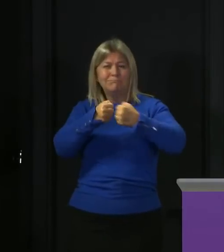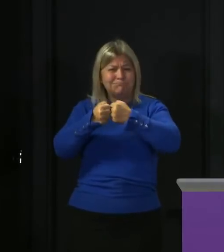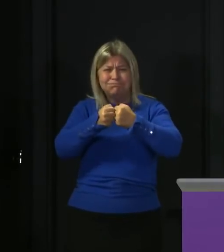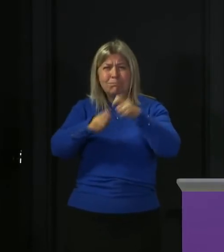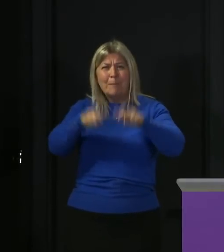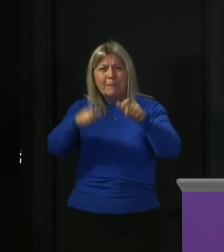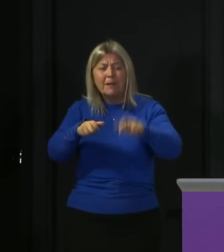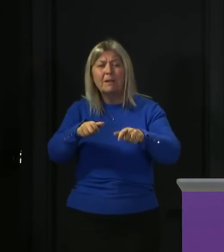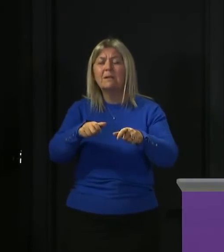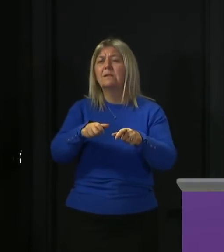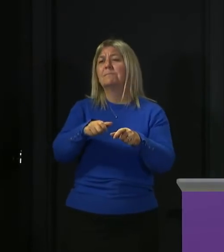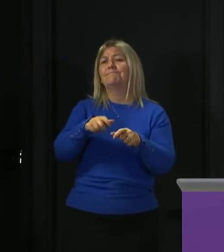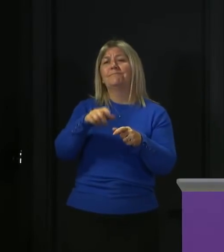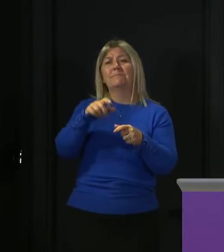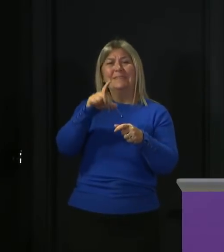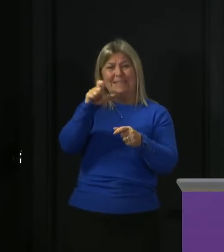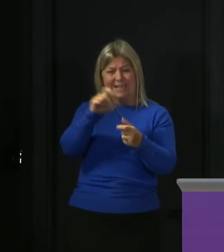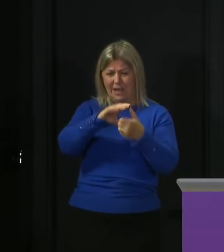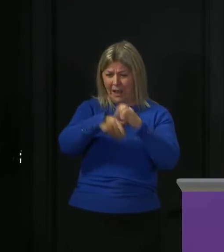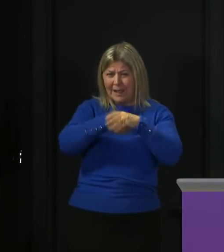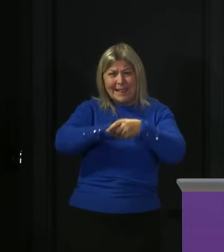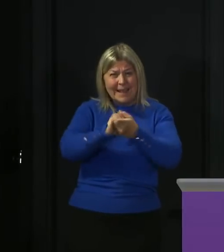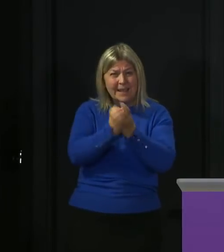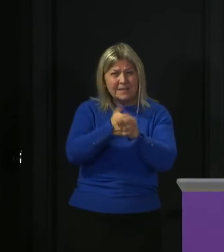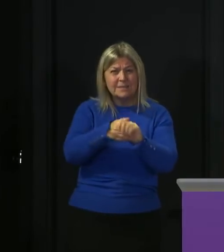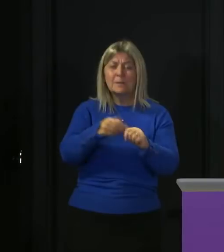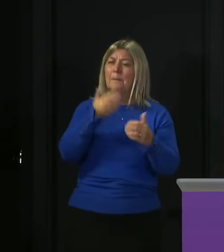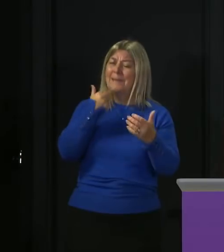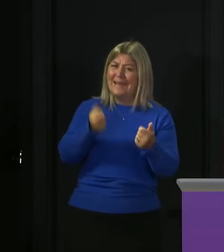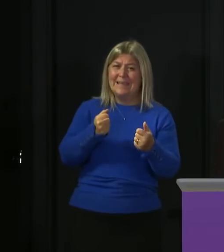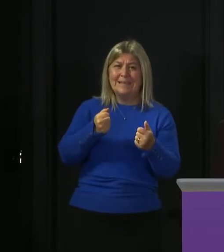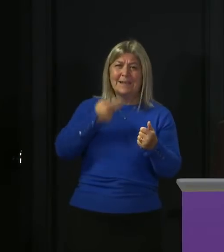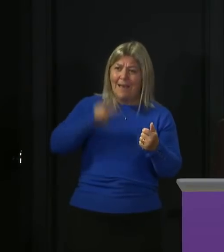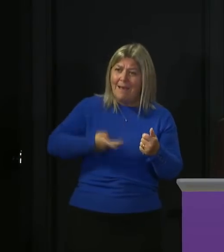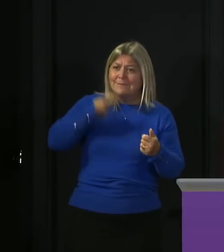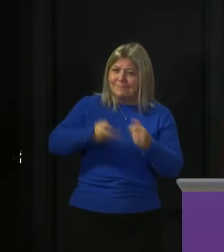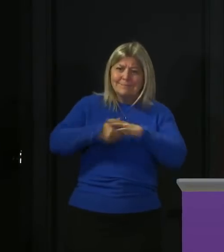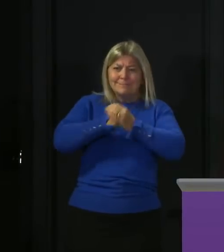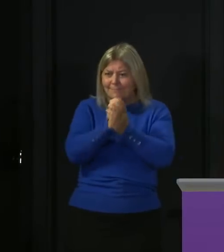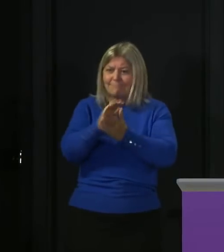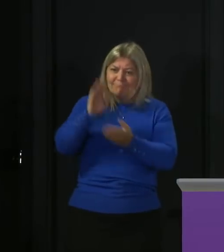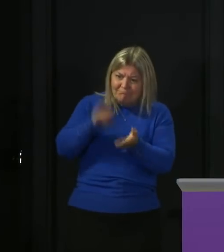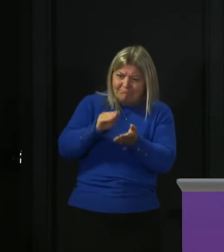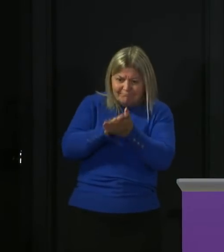leave again, remember to clean your hands obsessively, take hand sanitiser everywhere